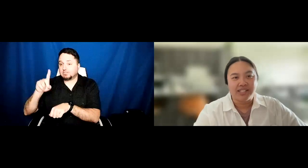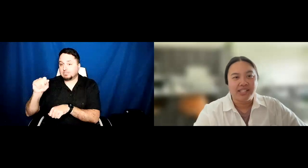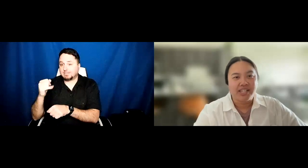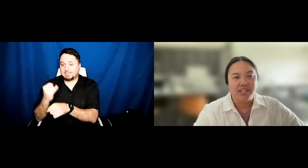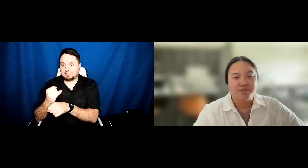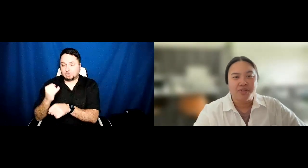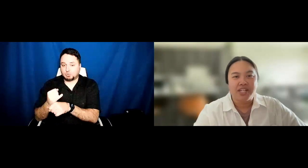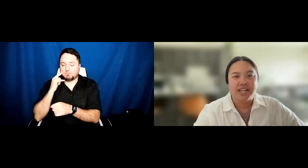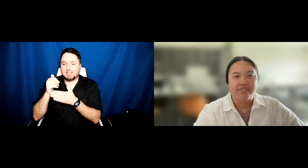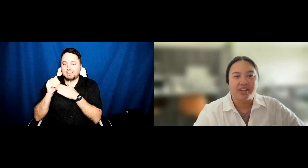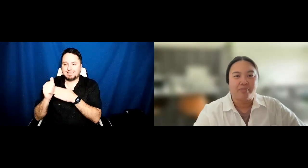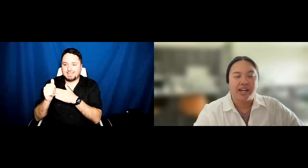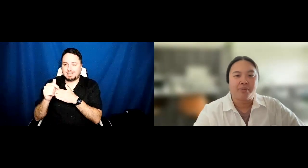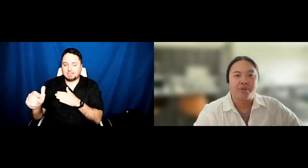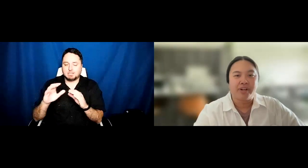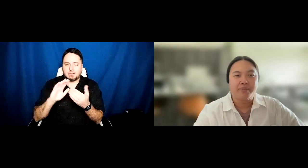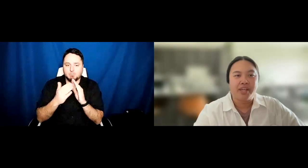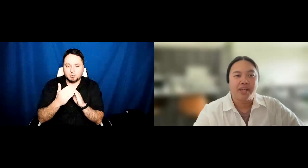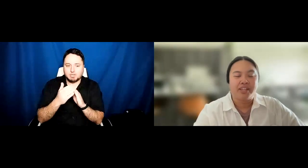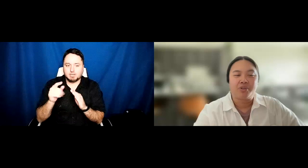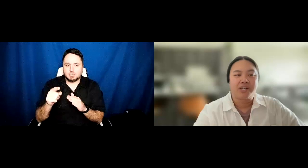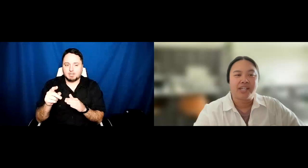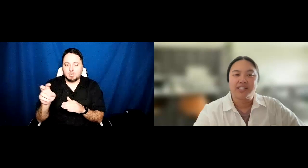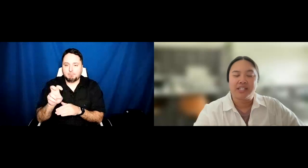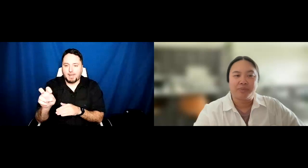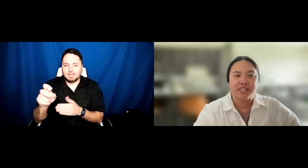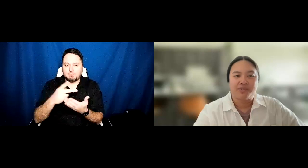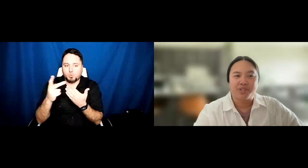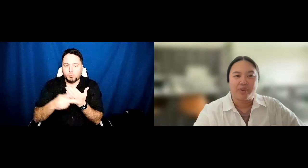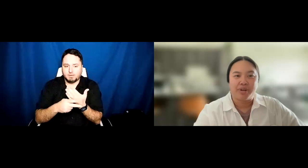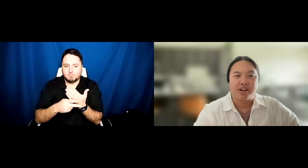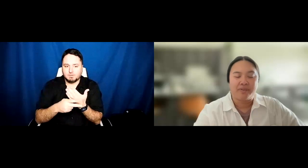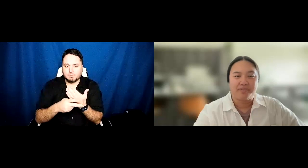in leading the community navigate our pilot program that creates the space for this webinar.